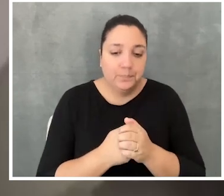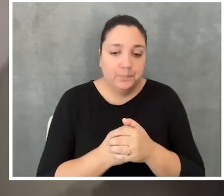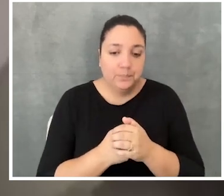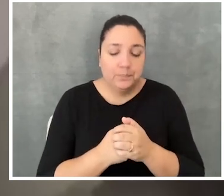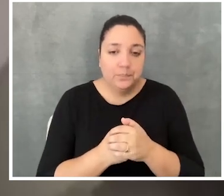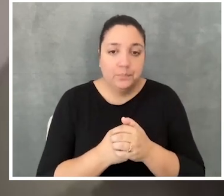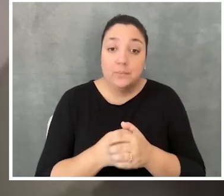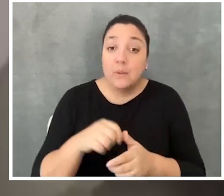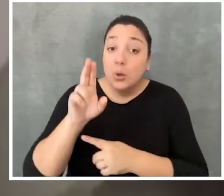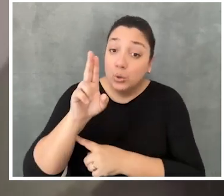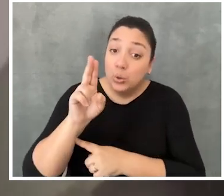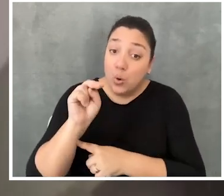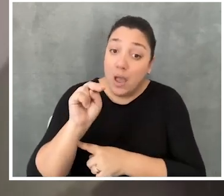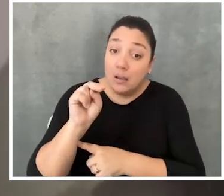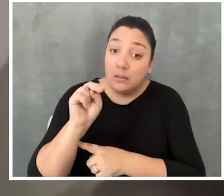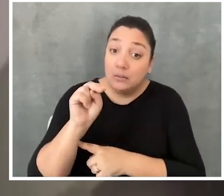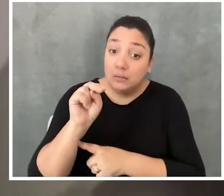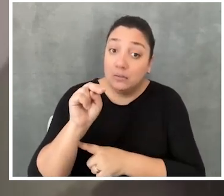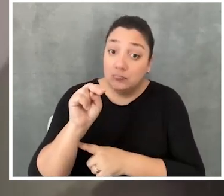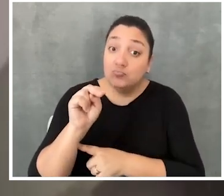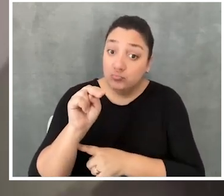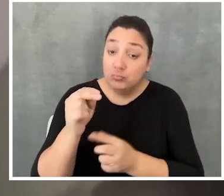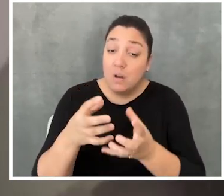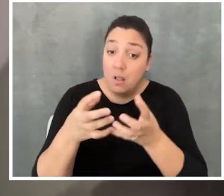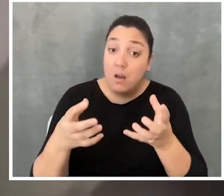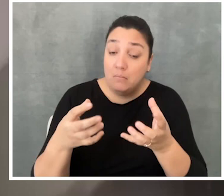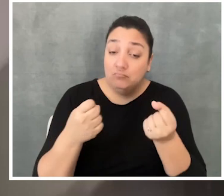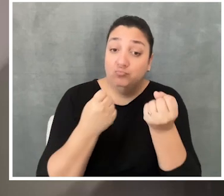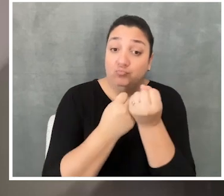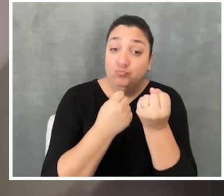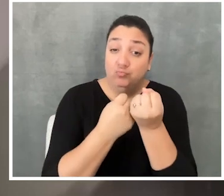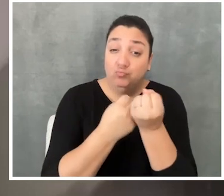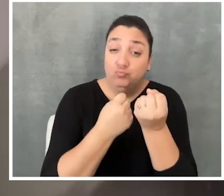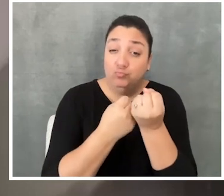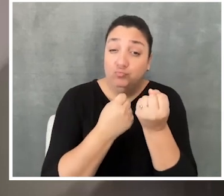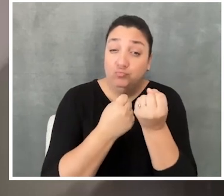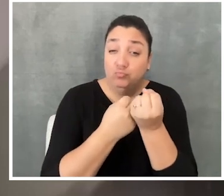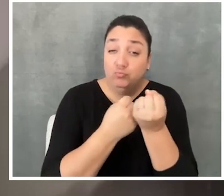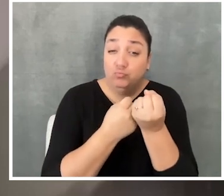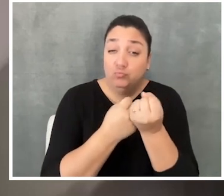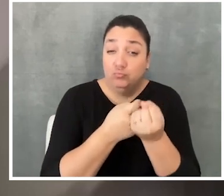UN level advocacy. So we do a lot of advocacy based at the UN level,